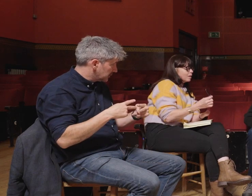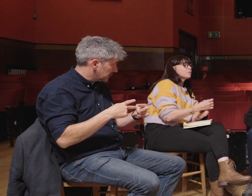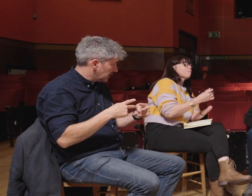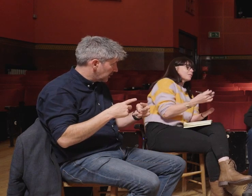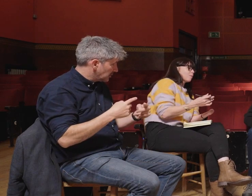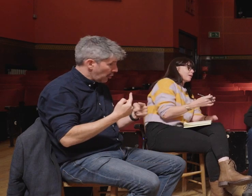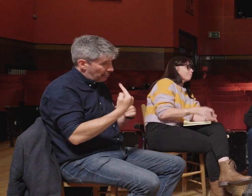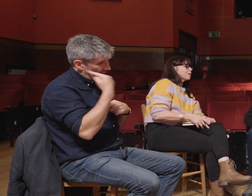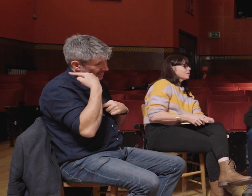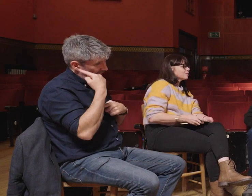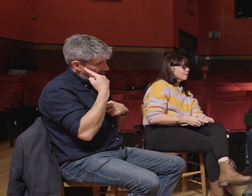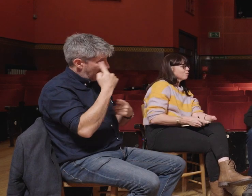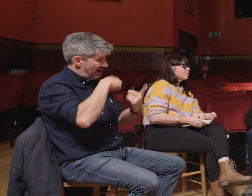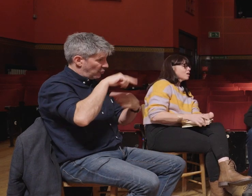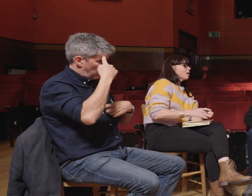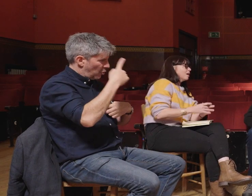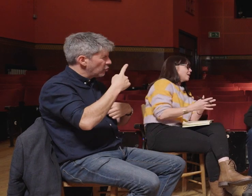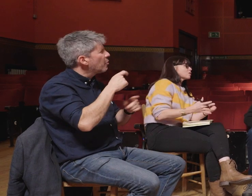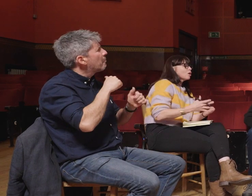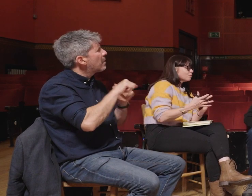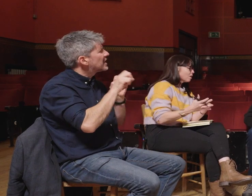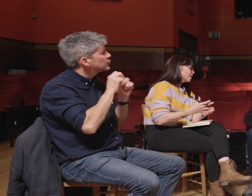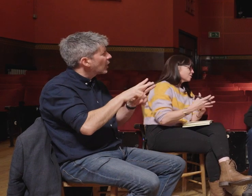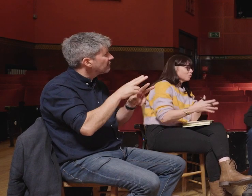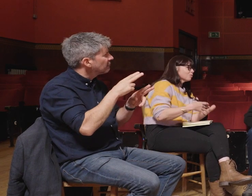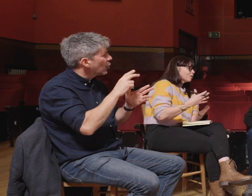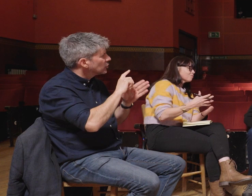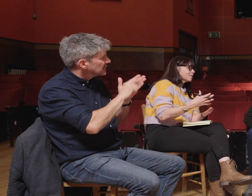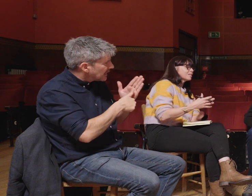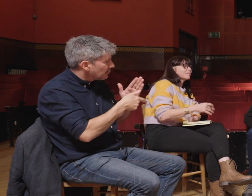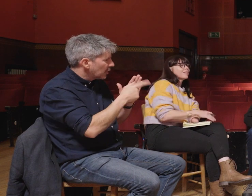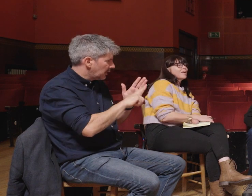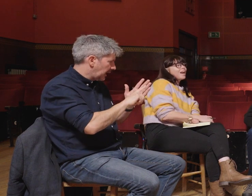it was the best way because it was less codified and all those reasons.